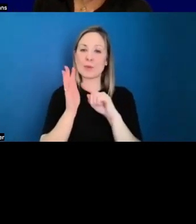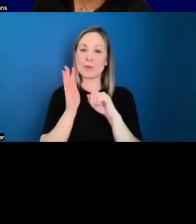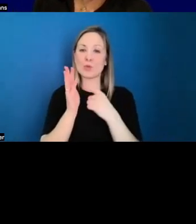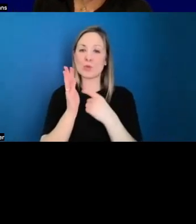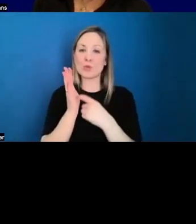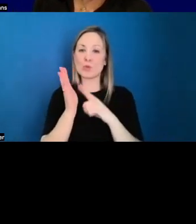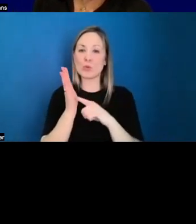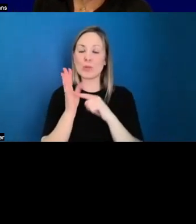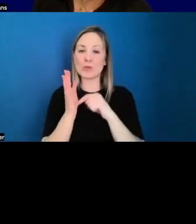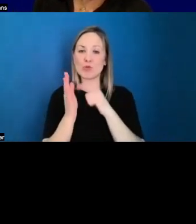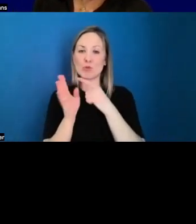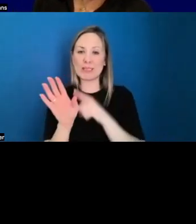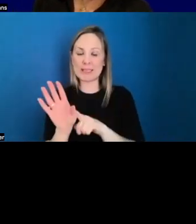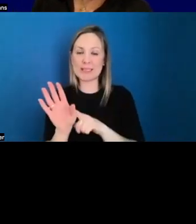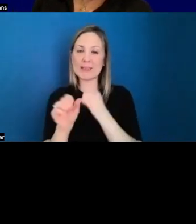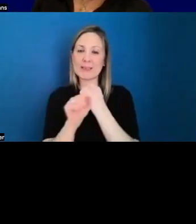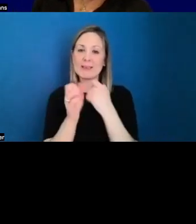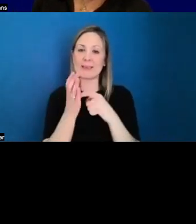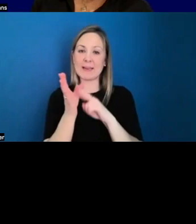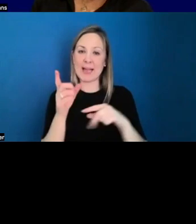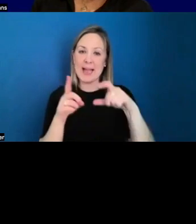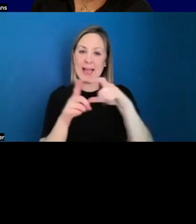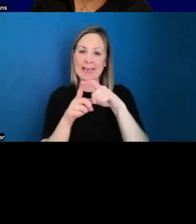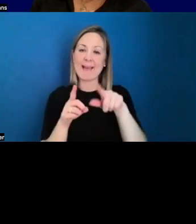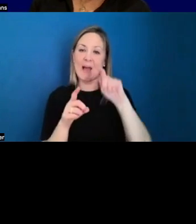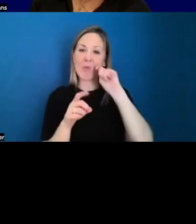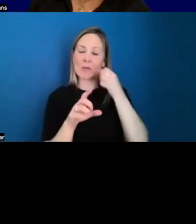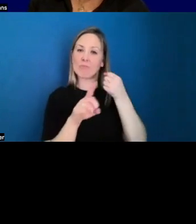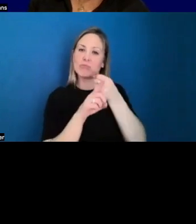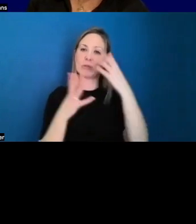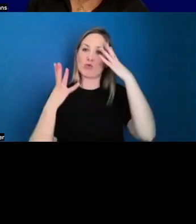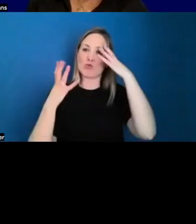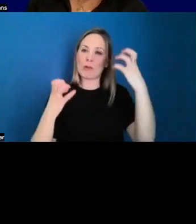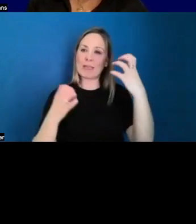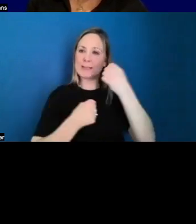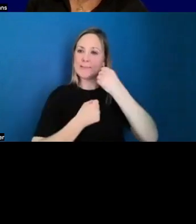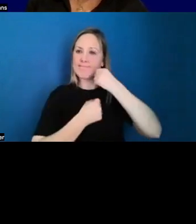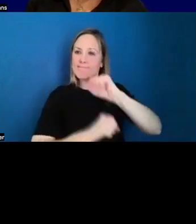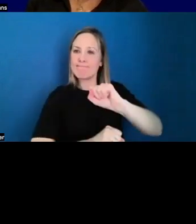And that is going to trigger our stress response, our fight-flight-fright response.